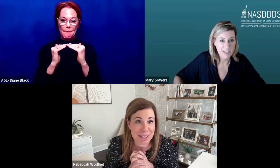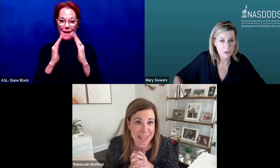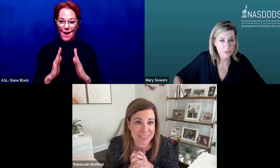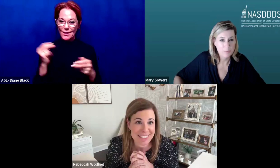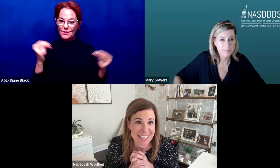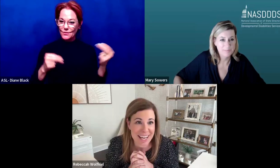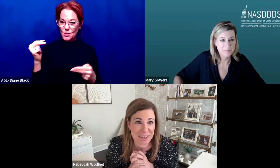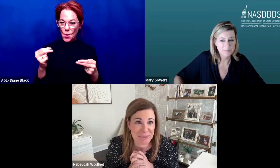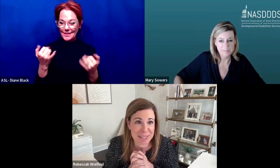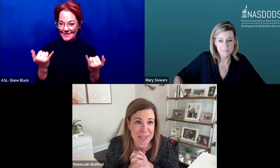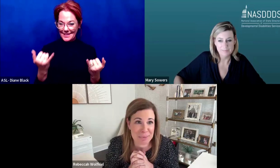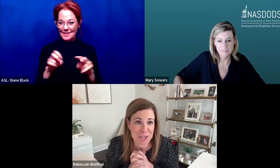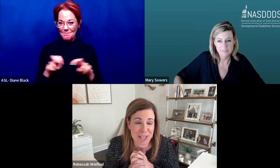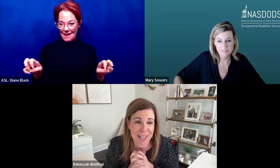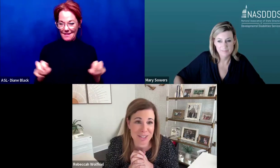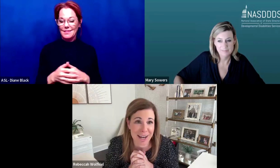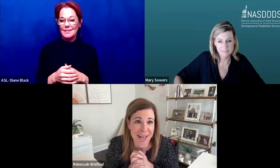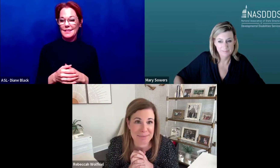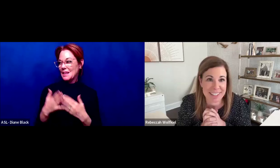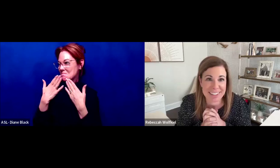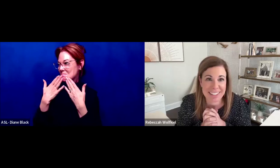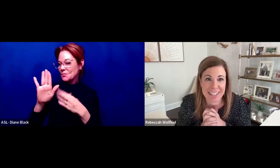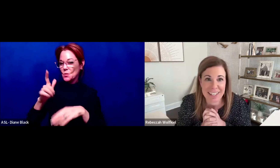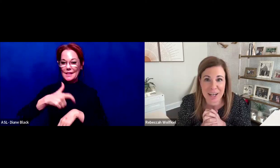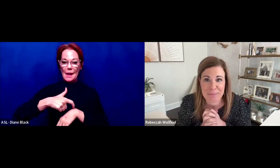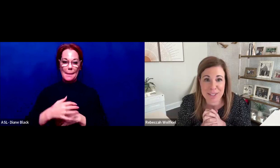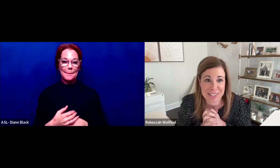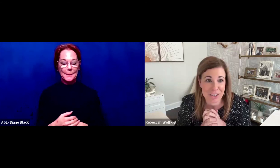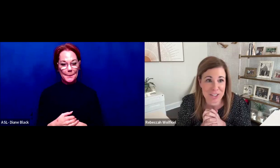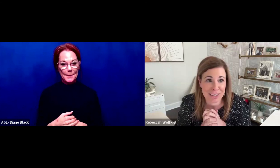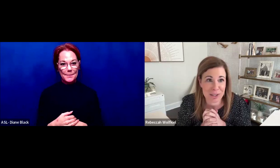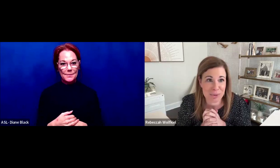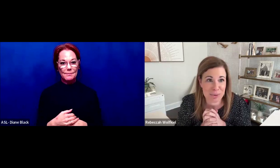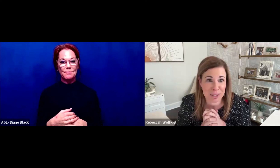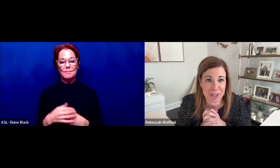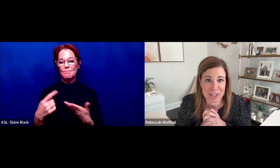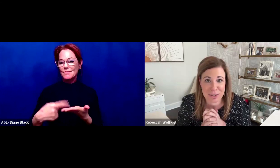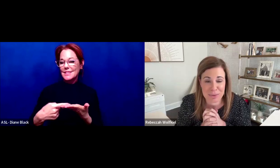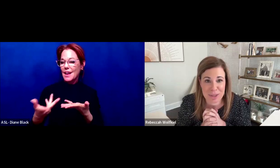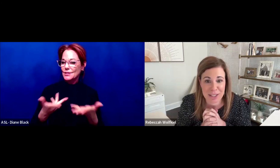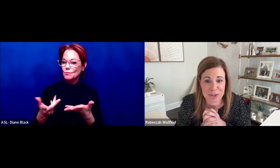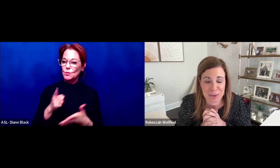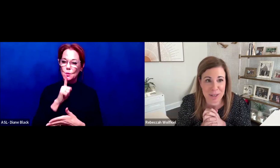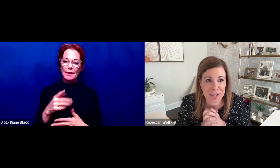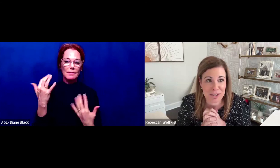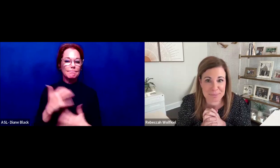this panel today. Really appreciate your time. And the discussion, I think was really rich. And thank you so much.